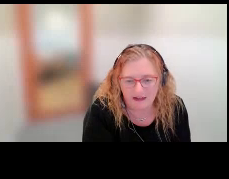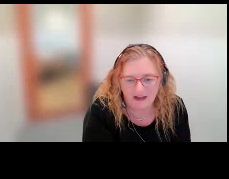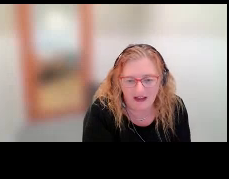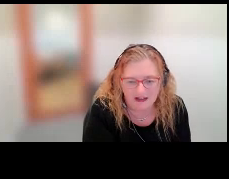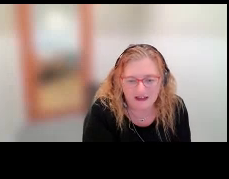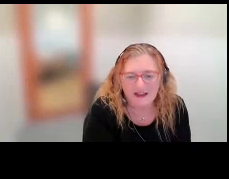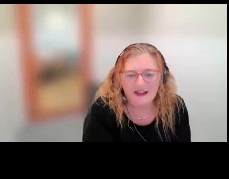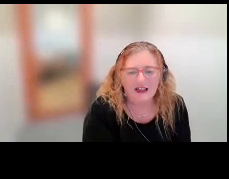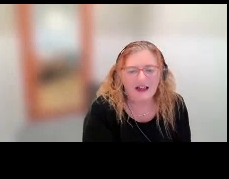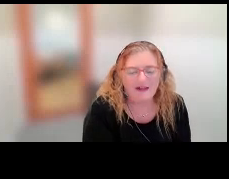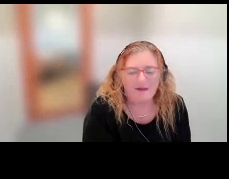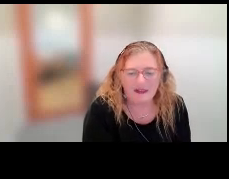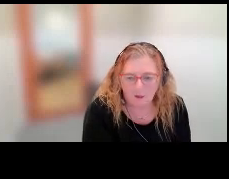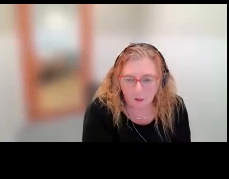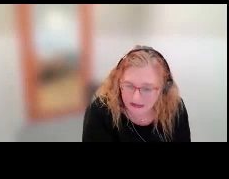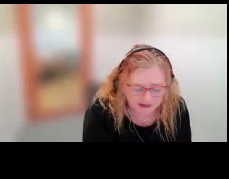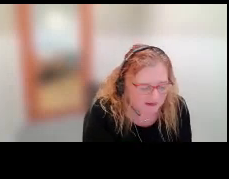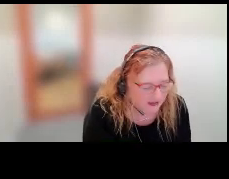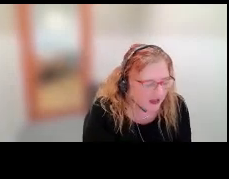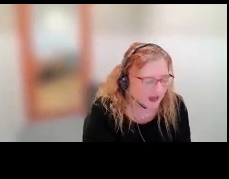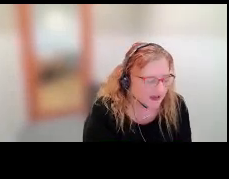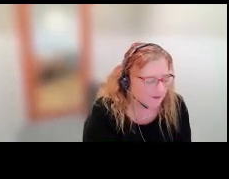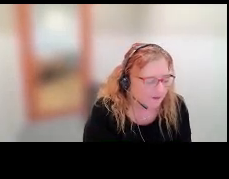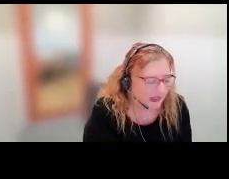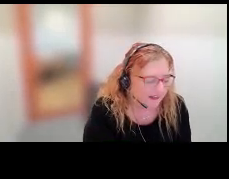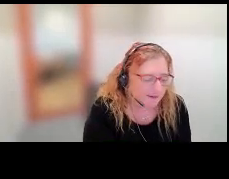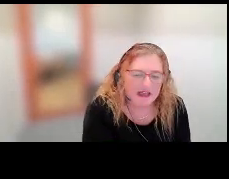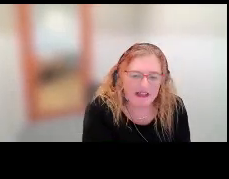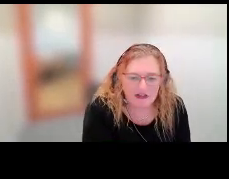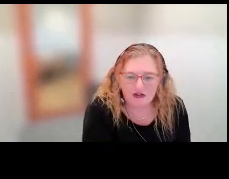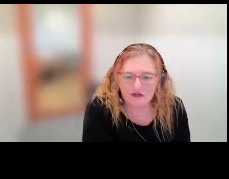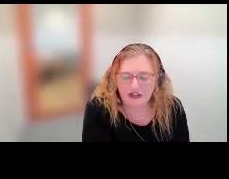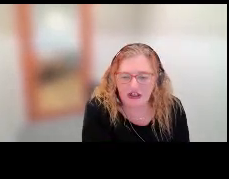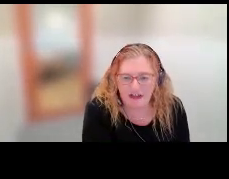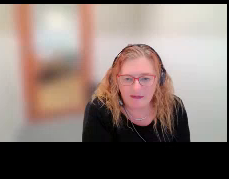out this week and the bilateral agreements –